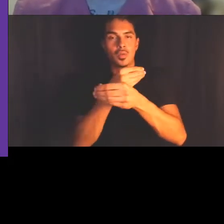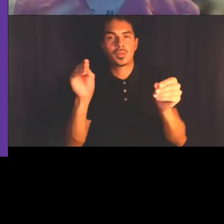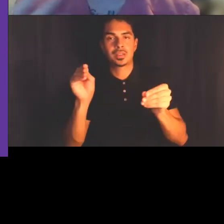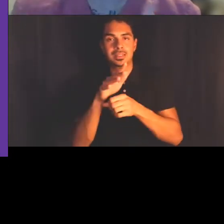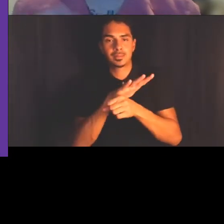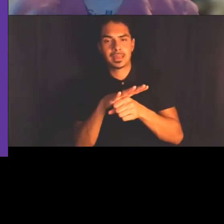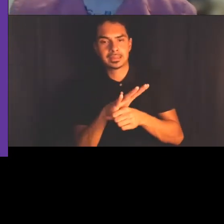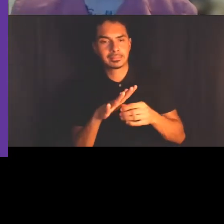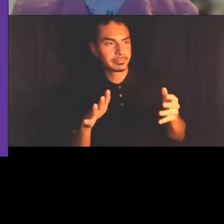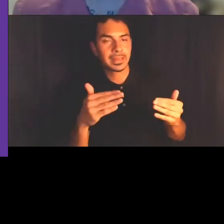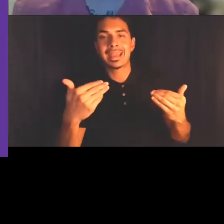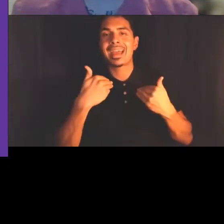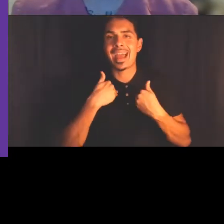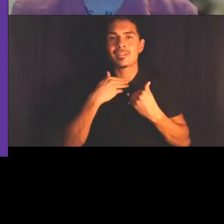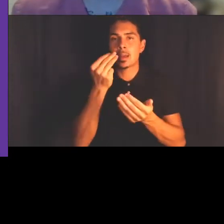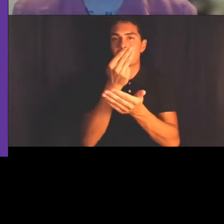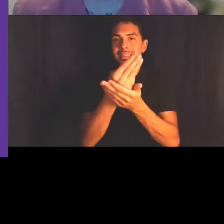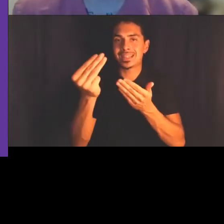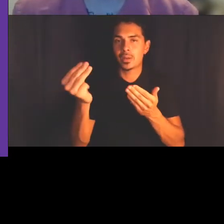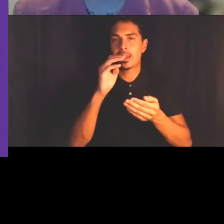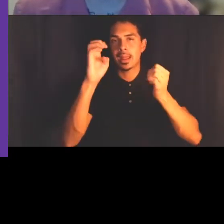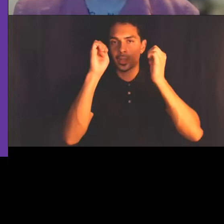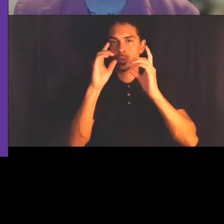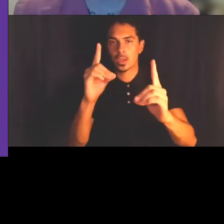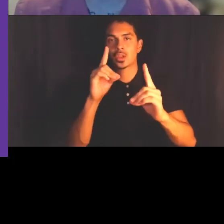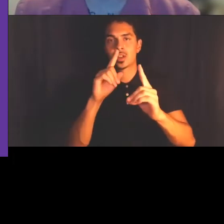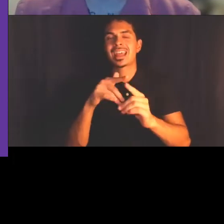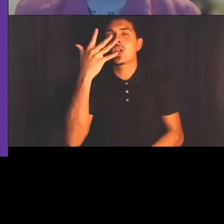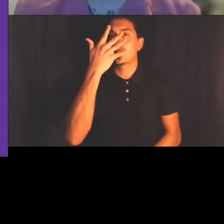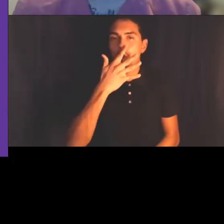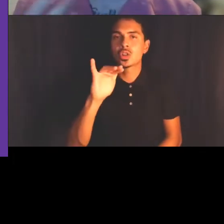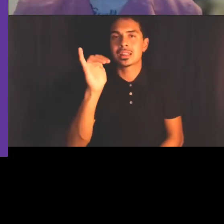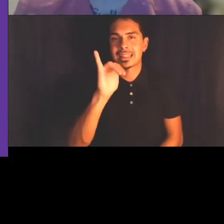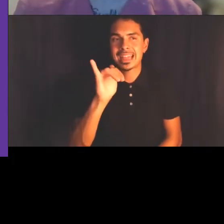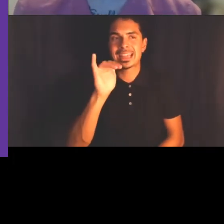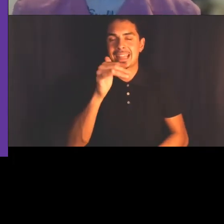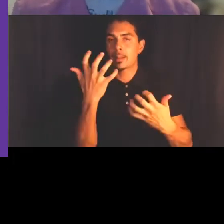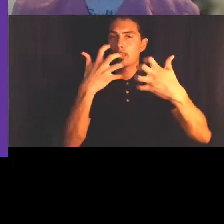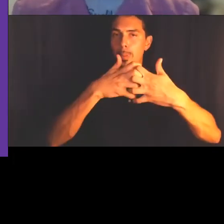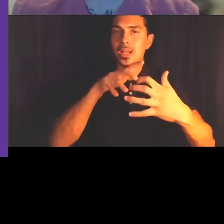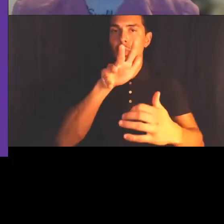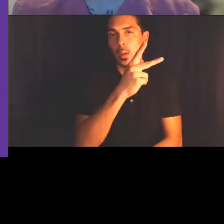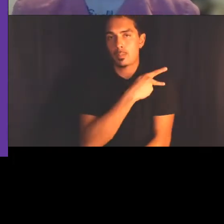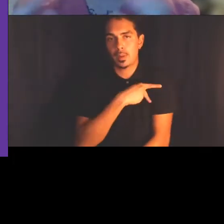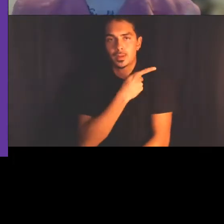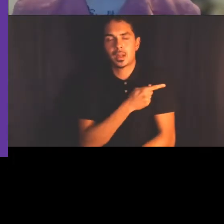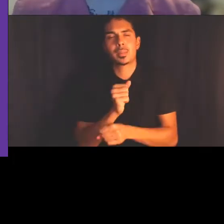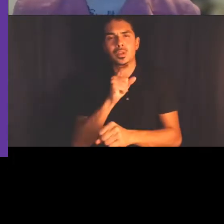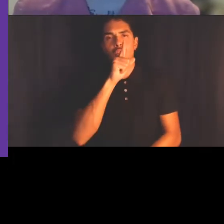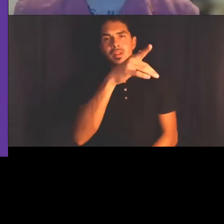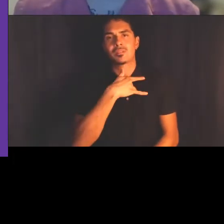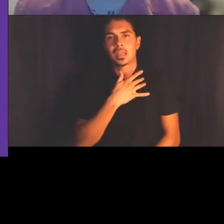that mirror and look like the person that you're seeing. So making sure that they're not having to rely on pamphlets